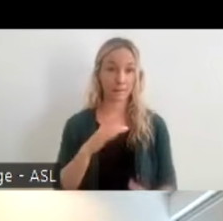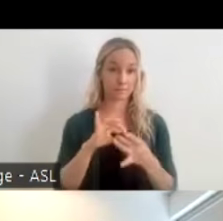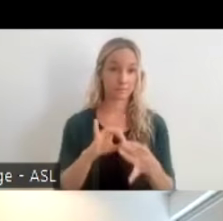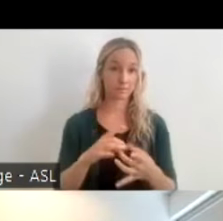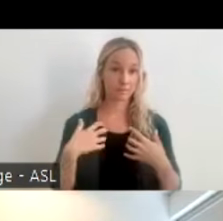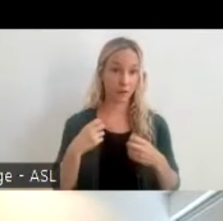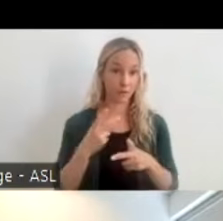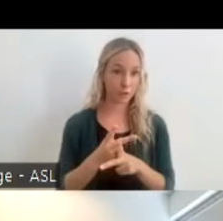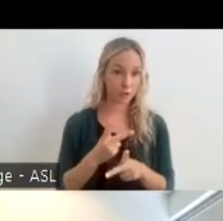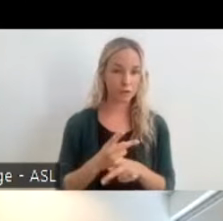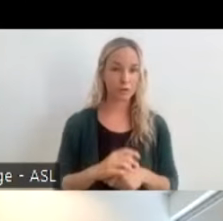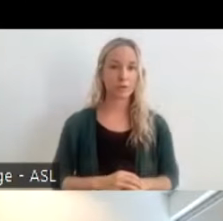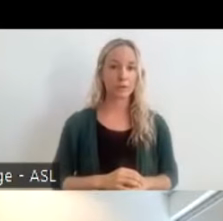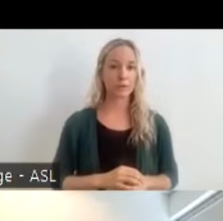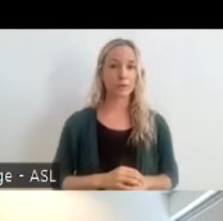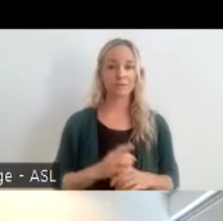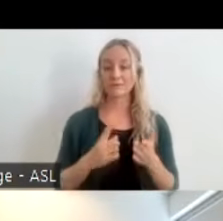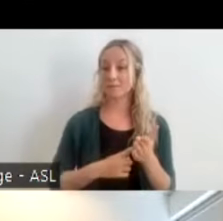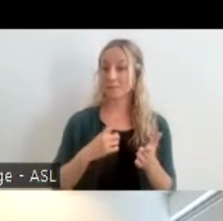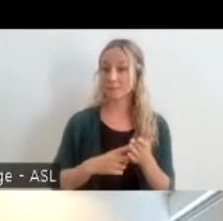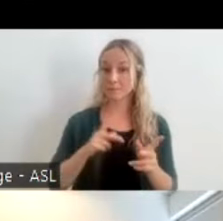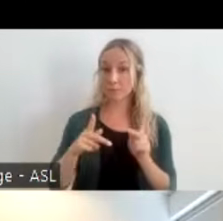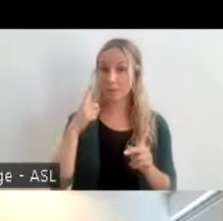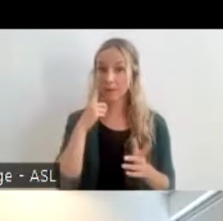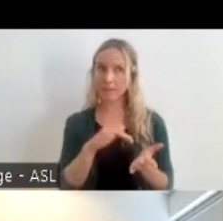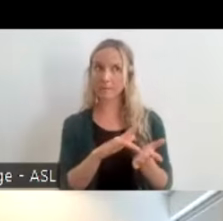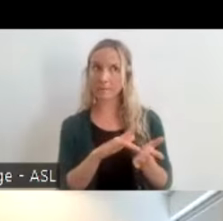discrimination so whether or not you have a disability and